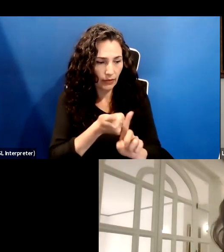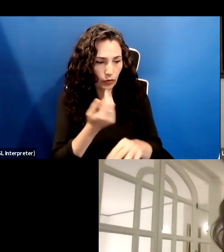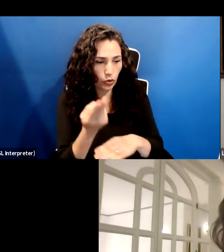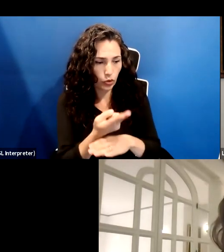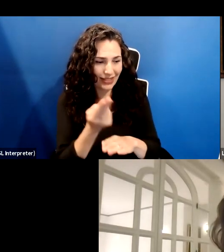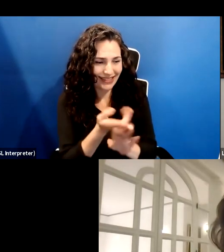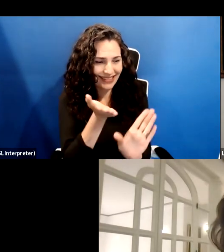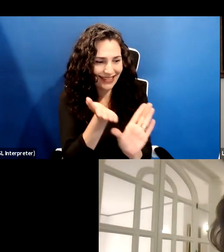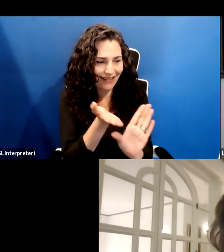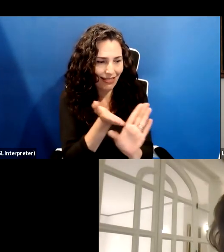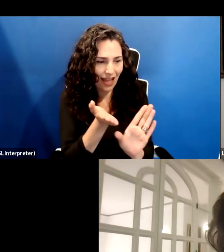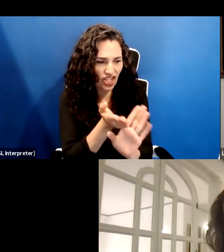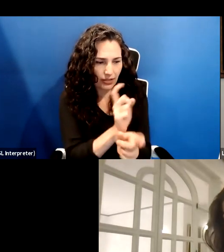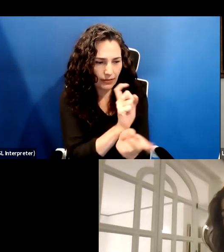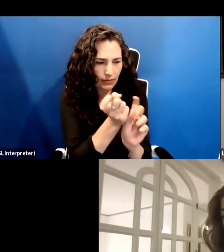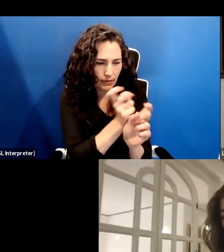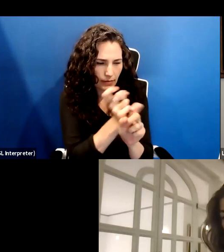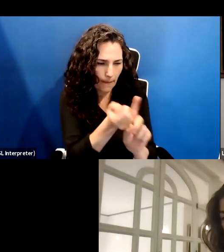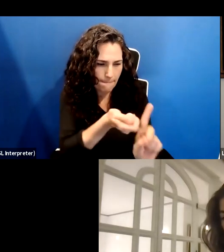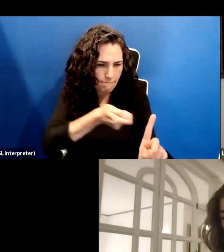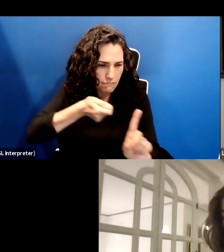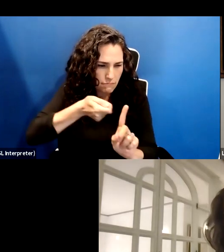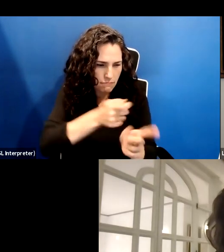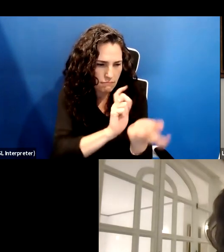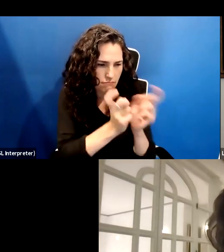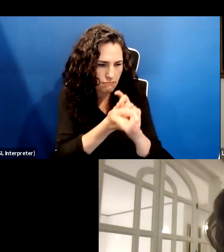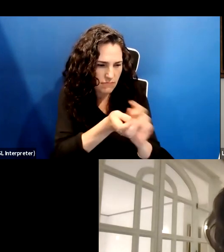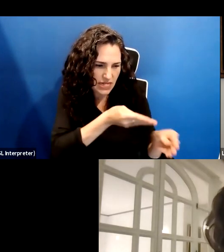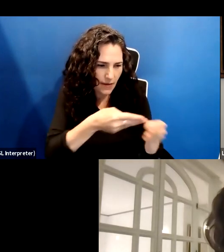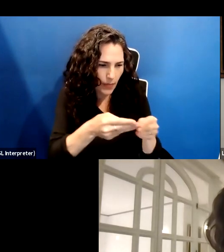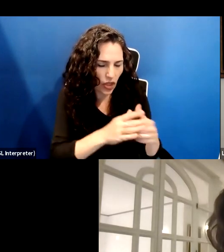is quite fascinating to watch, because they're able to